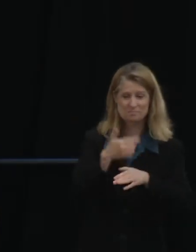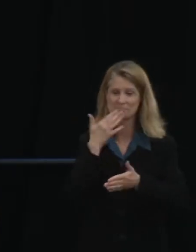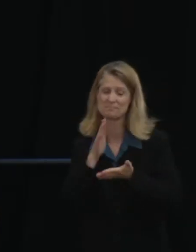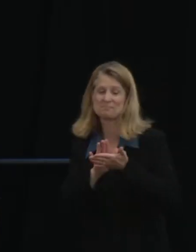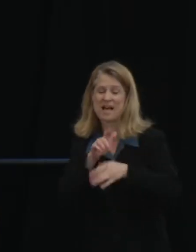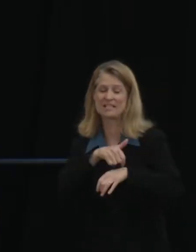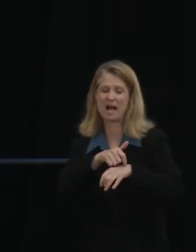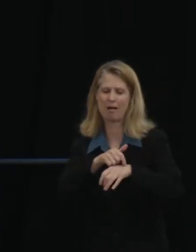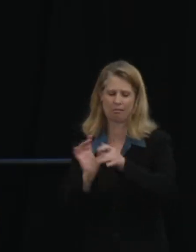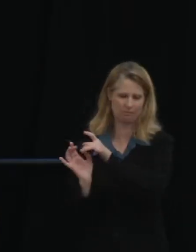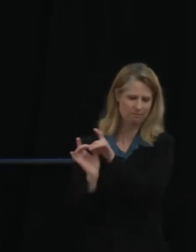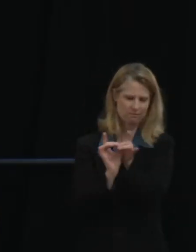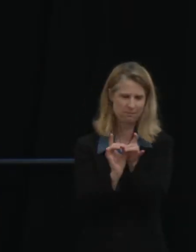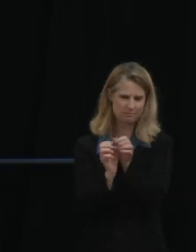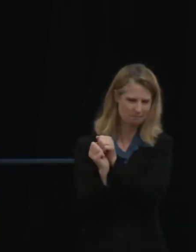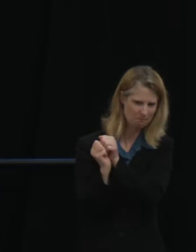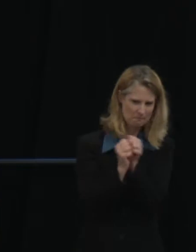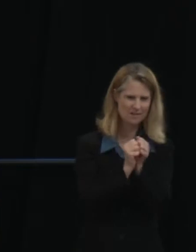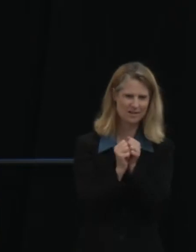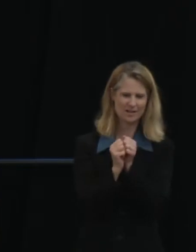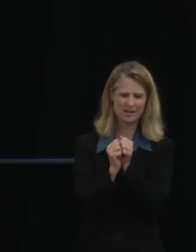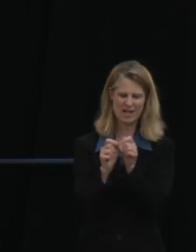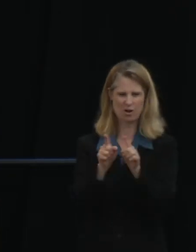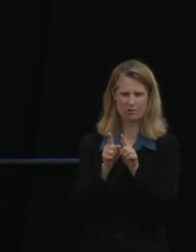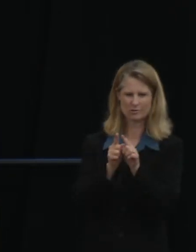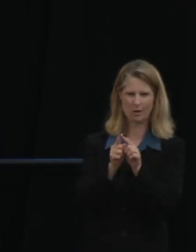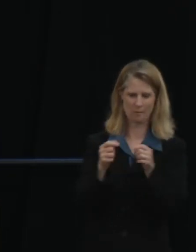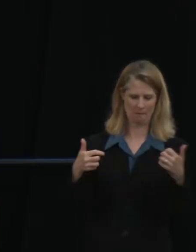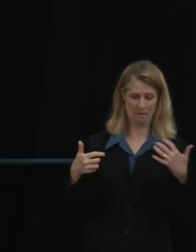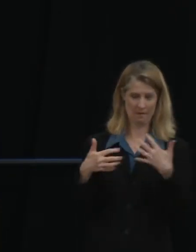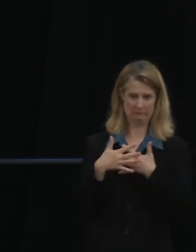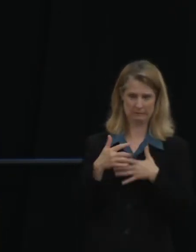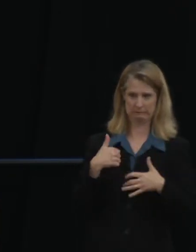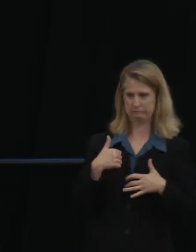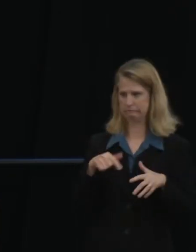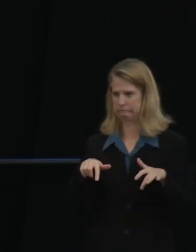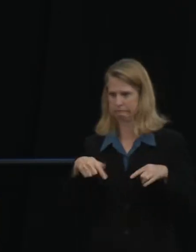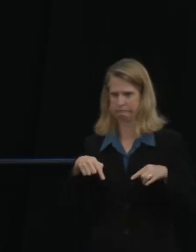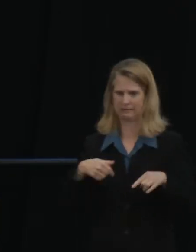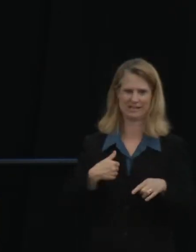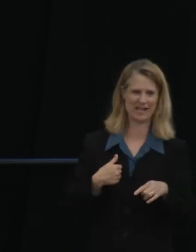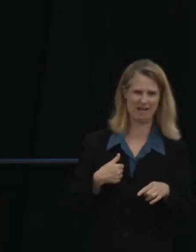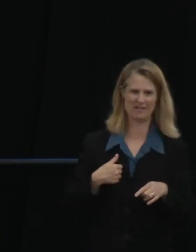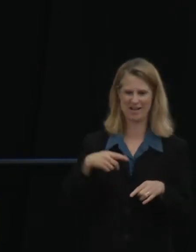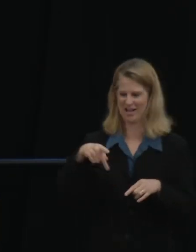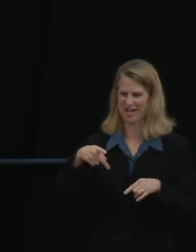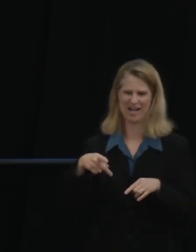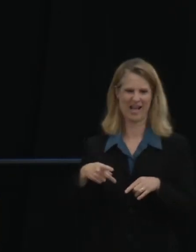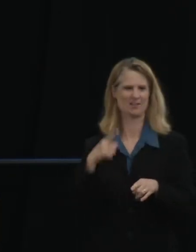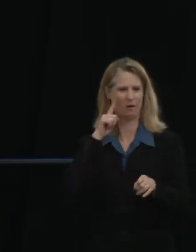A bond was forged between the terror of health assessment, and the confusion of pathophysiology.